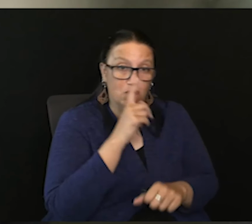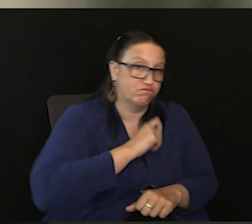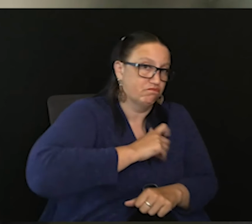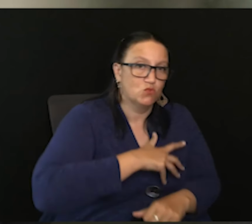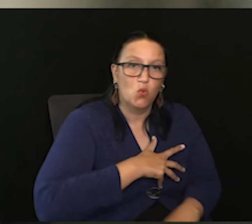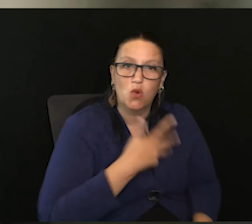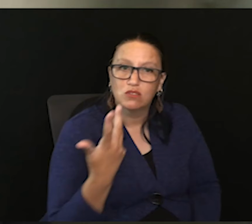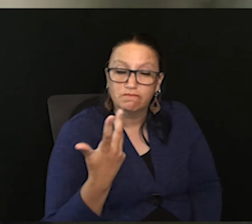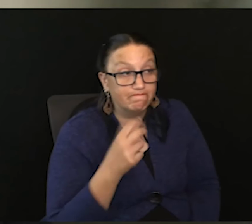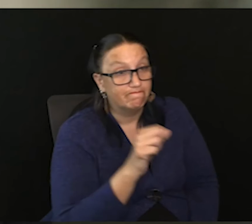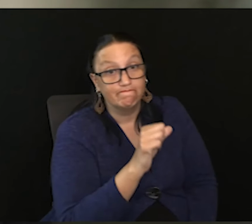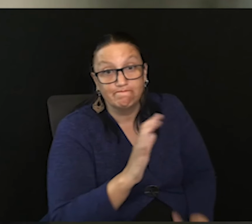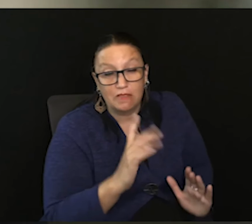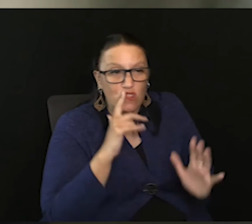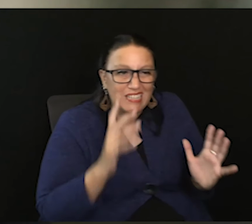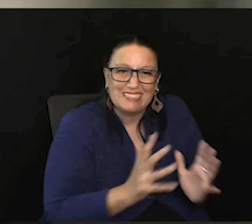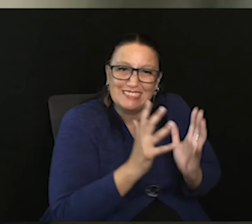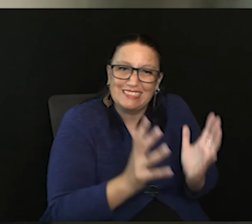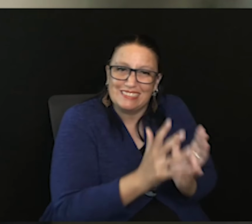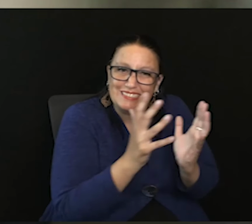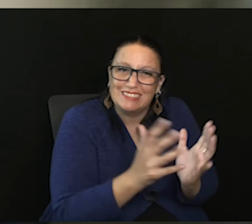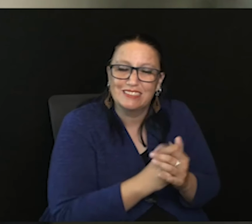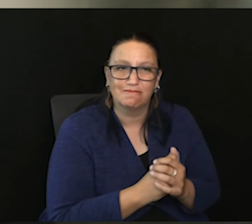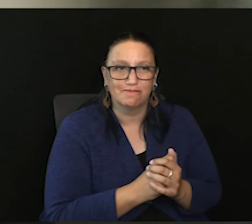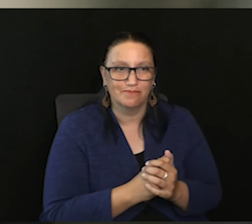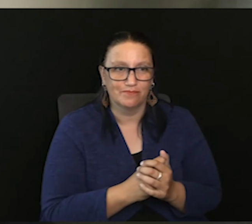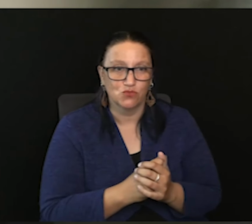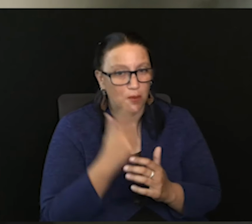That's why we're focusing really on those specific areas.